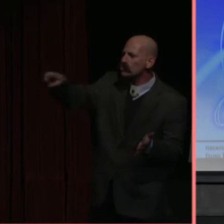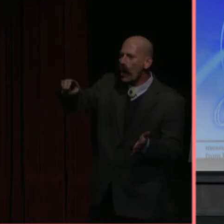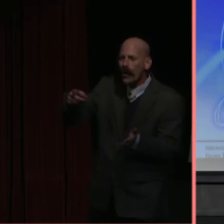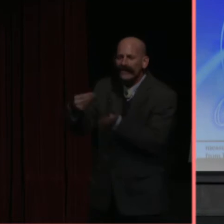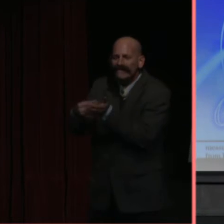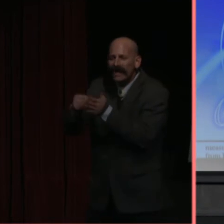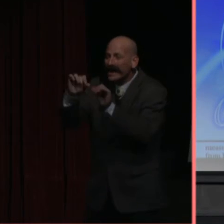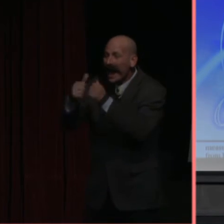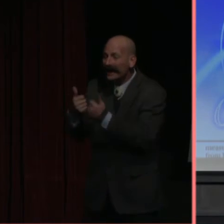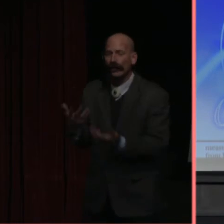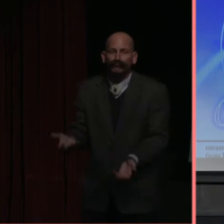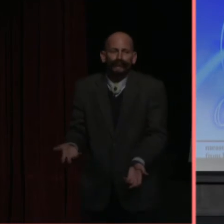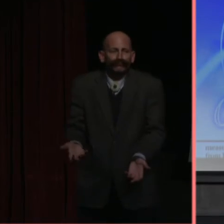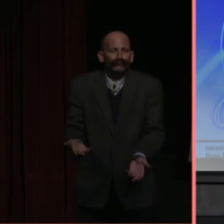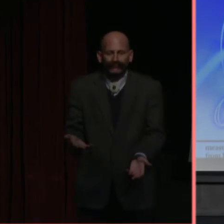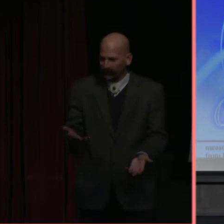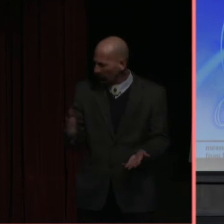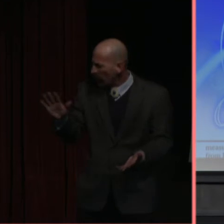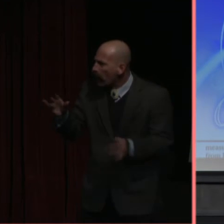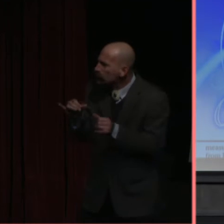for the long term, they just want quick results.